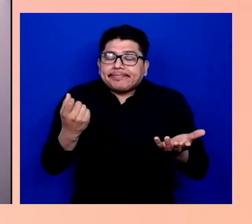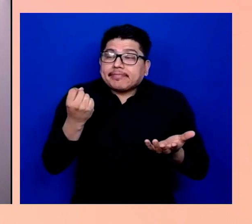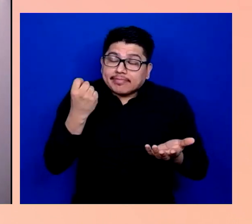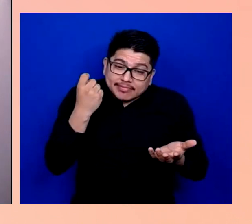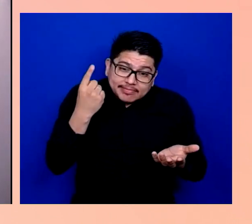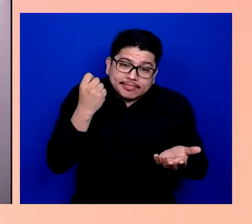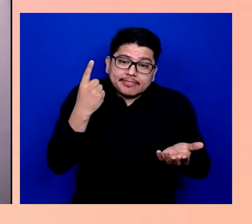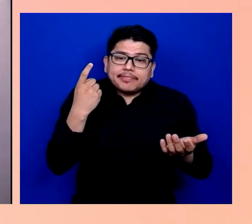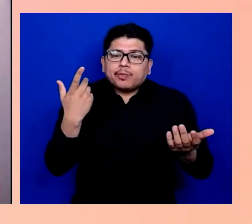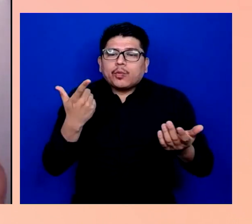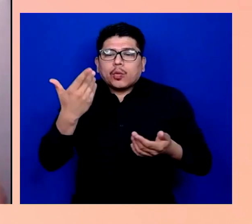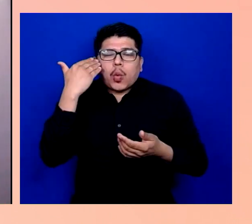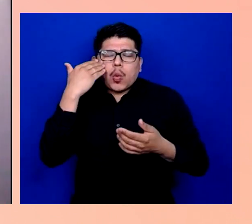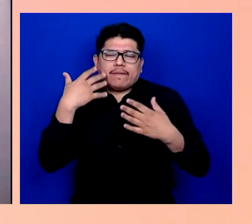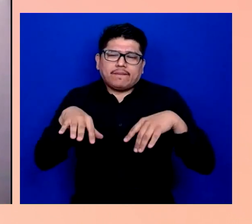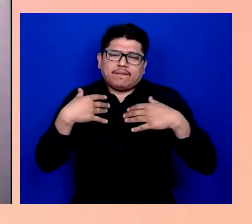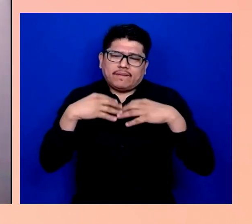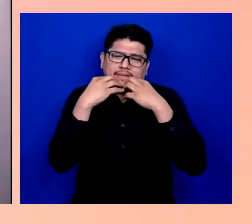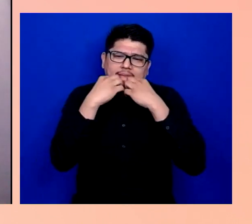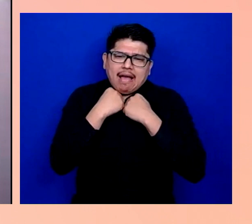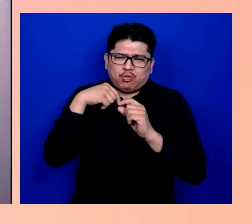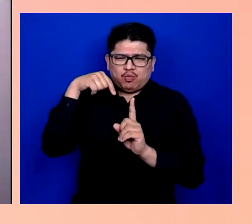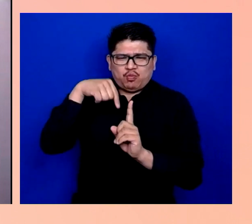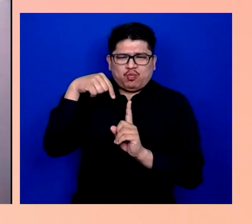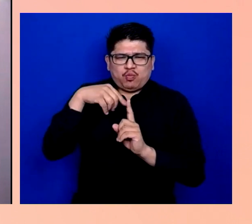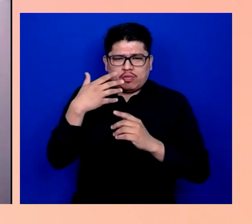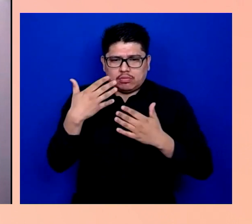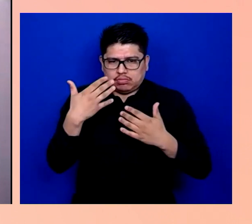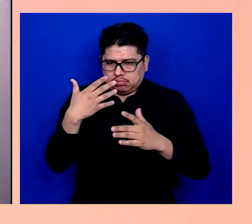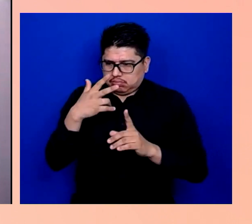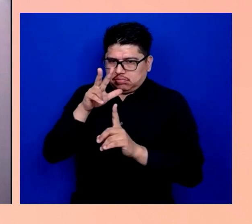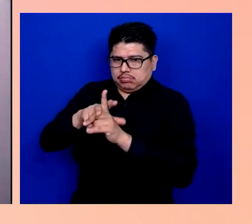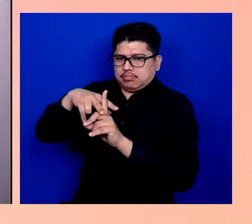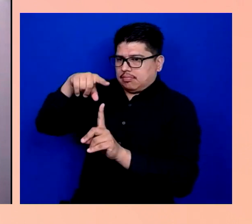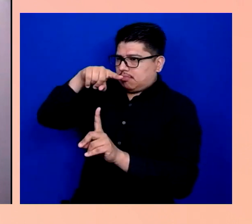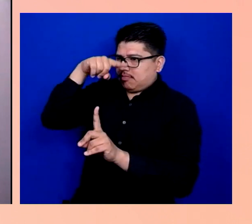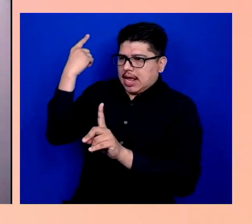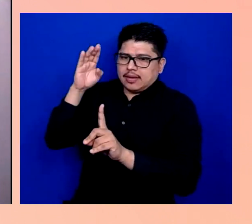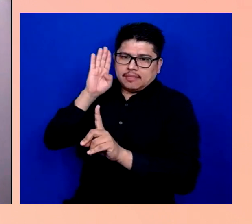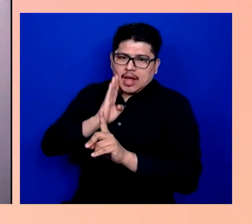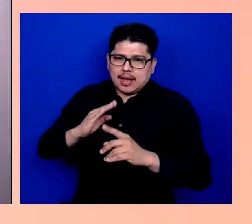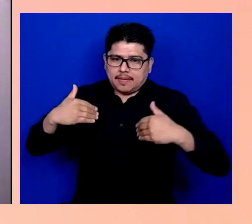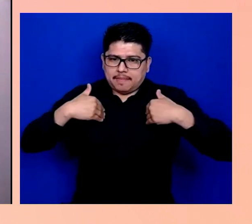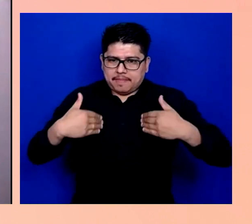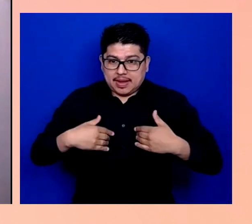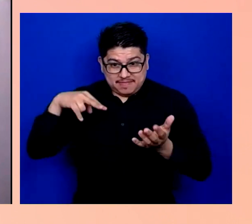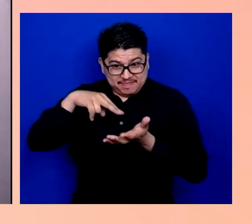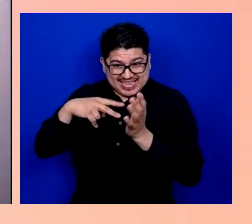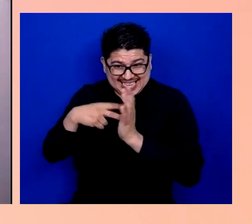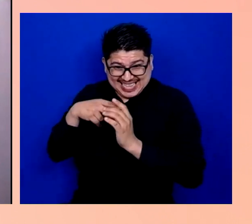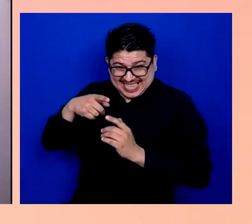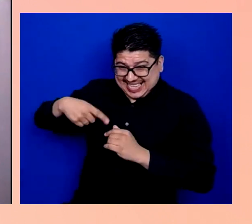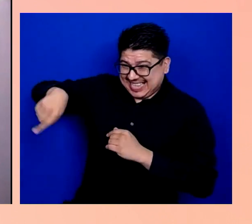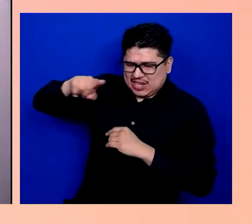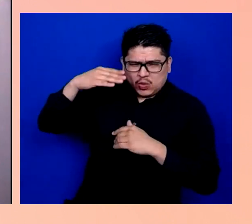that is placed on black and brown bodies as being these builders of products